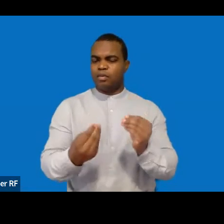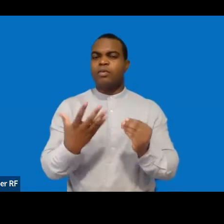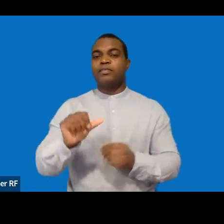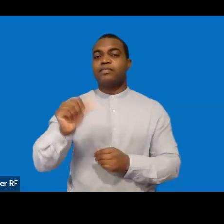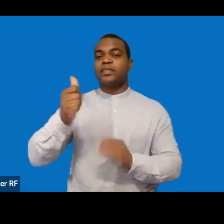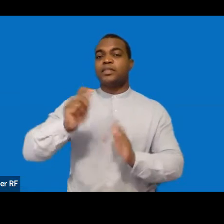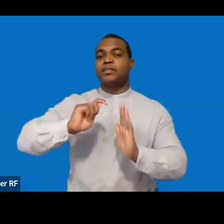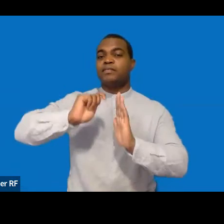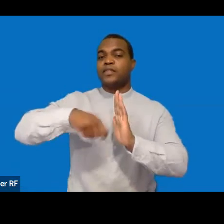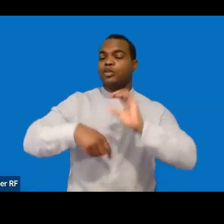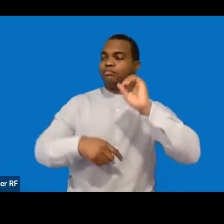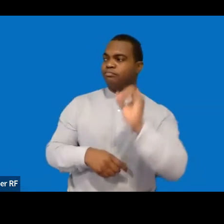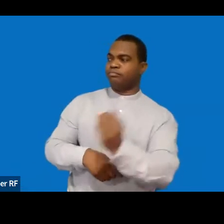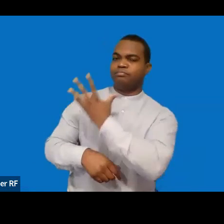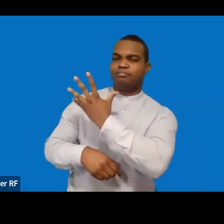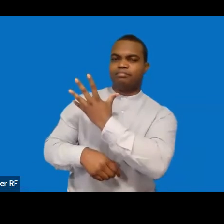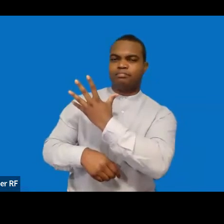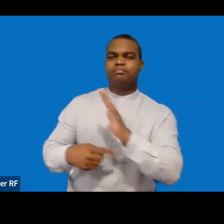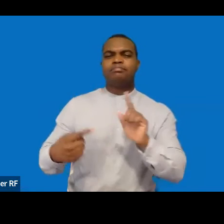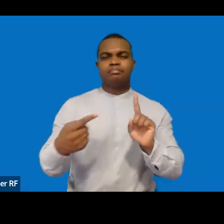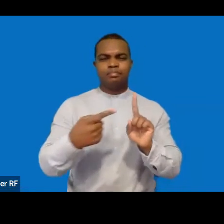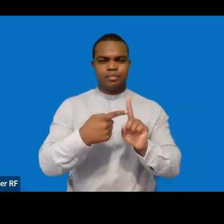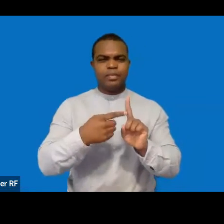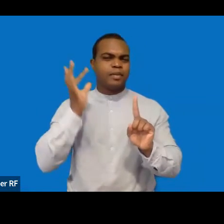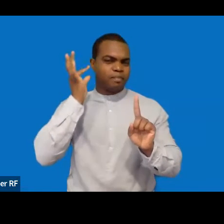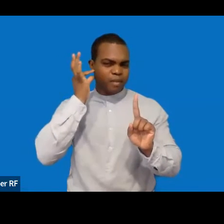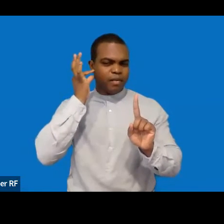MEP Nicholsonová is the key person in the Parliament